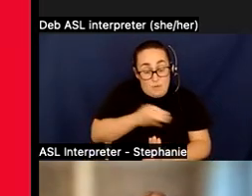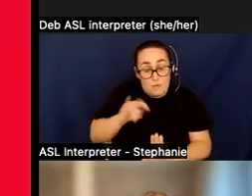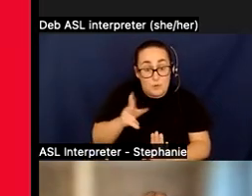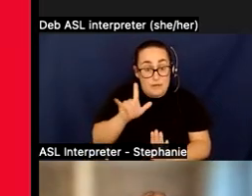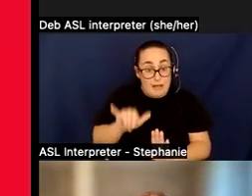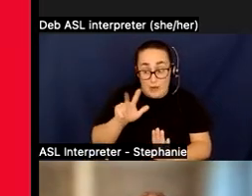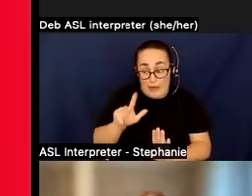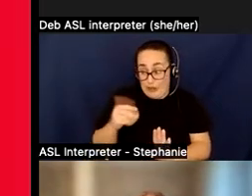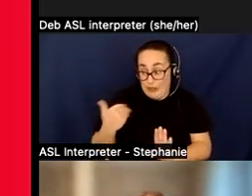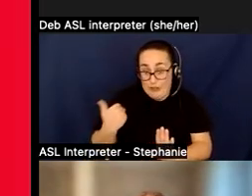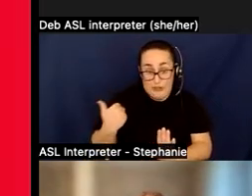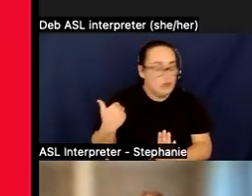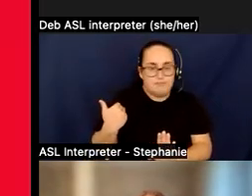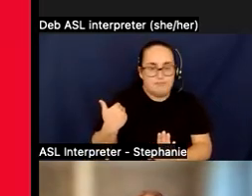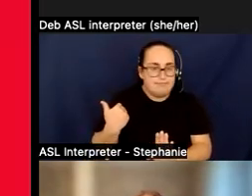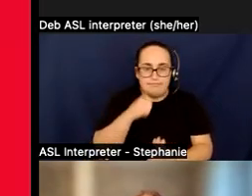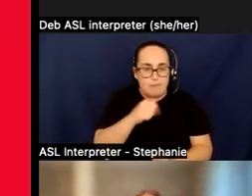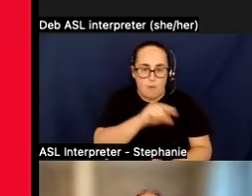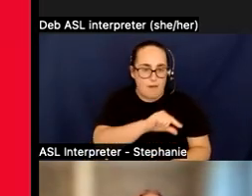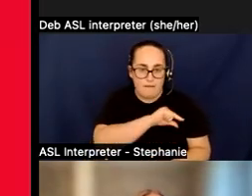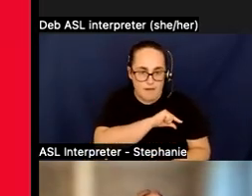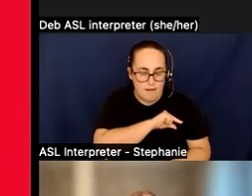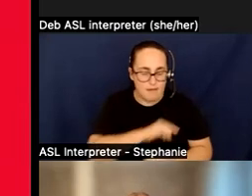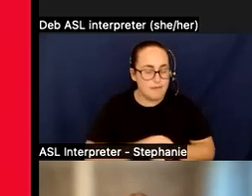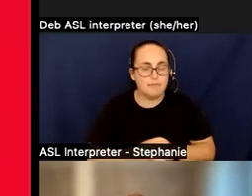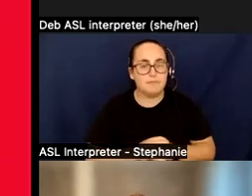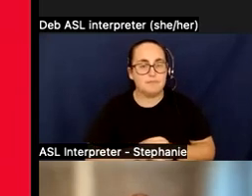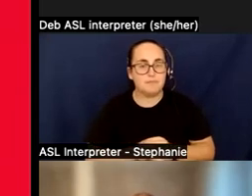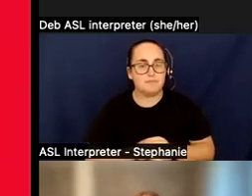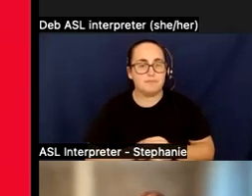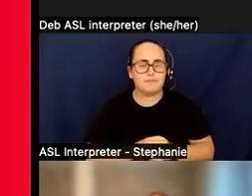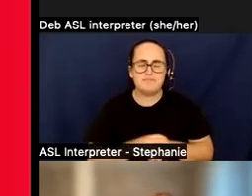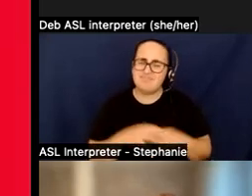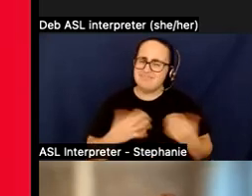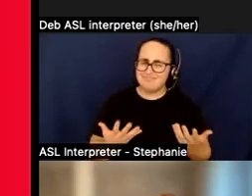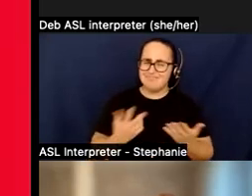Okay, so what is this program? The Community-Run Public Art Microgrant.